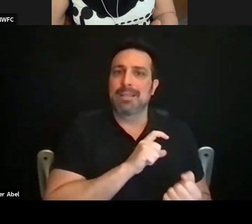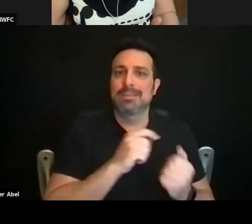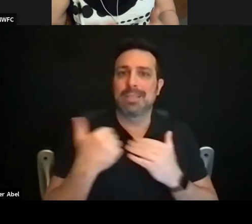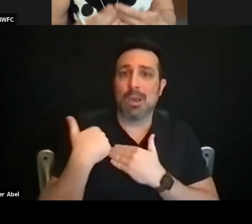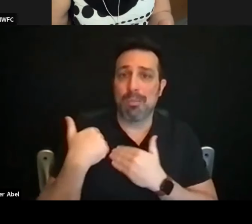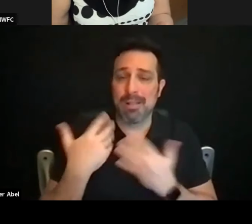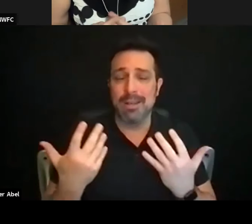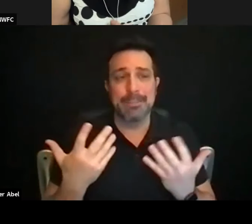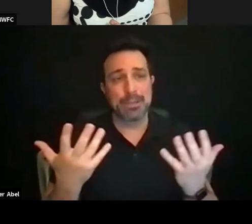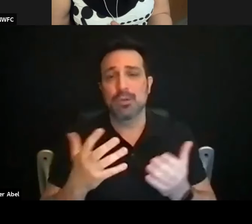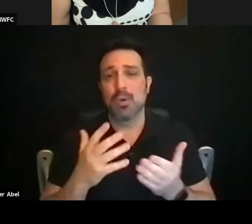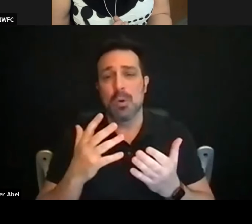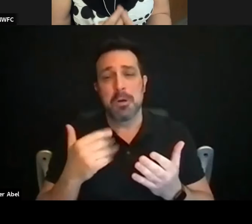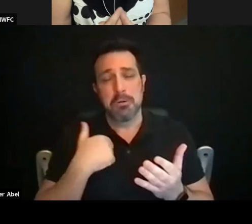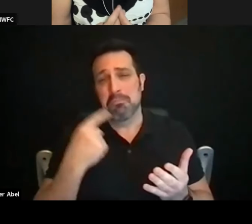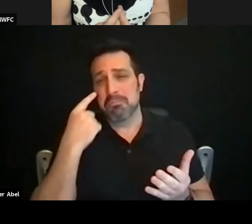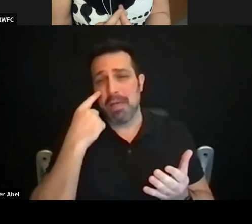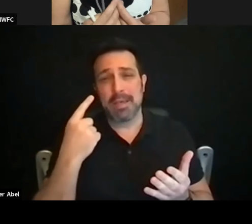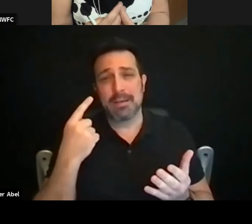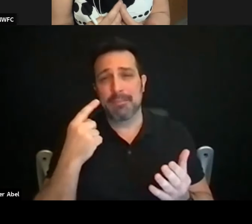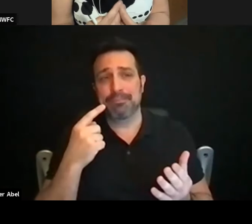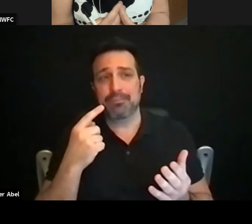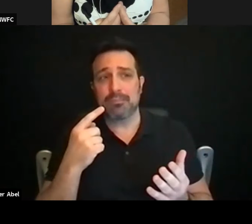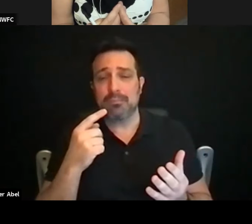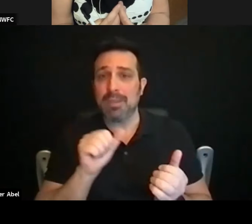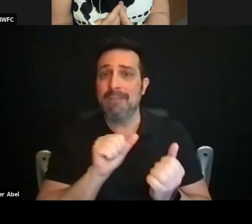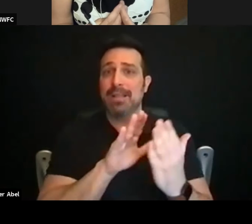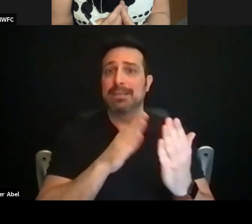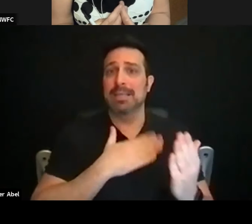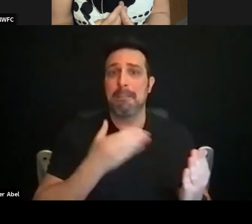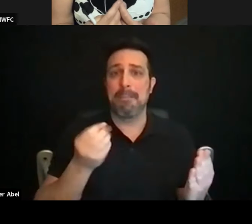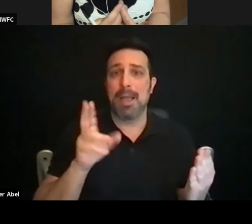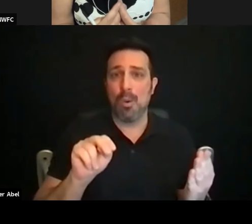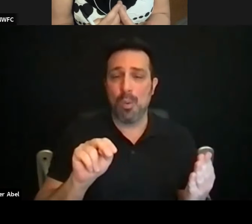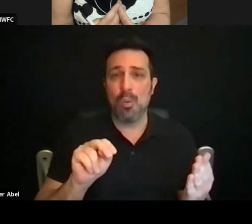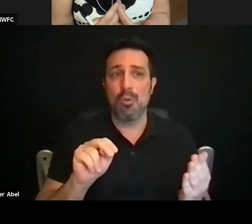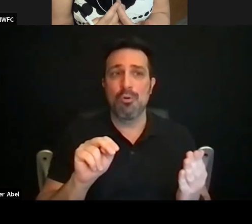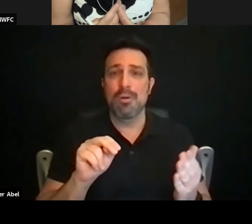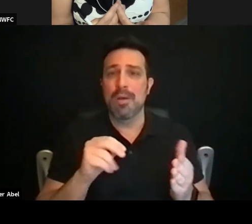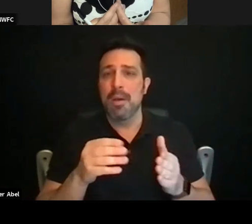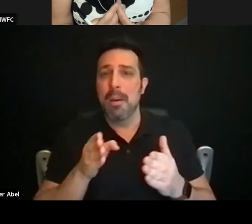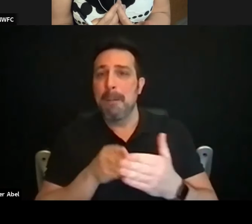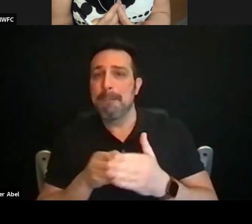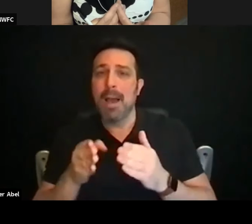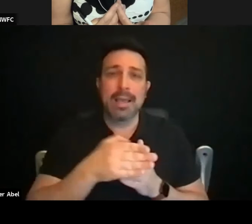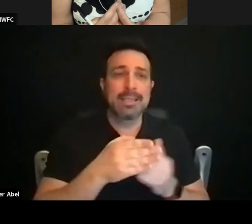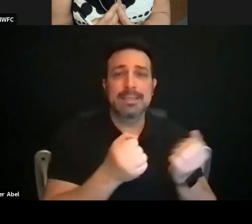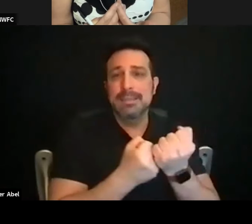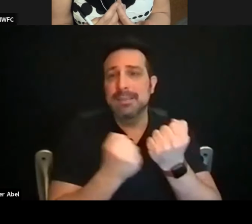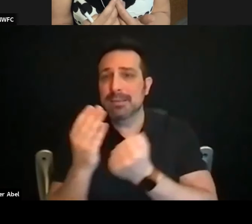medical industry, education, there's all sorts of inequities and I wanted to be in this corner of police accountability and